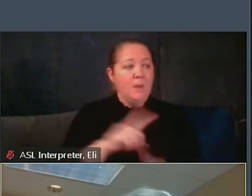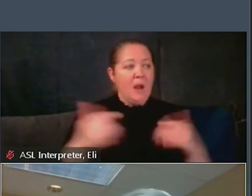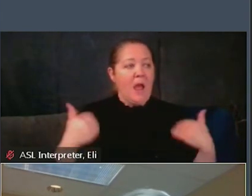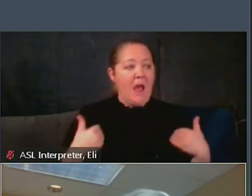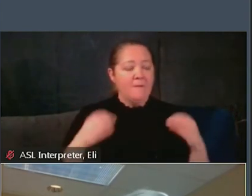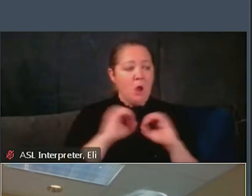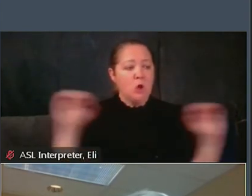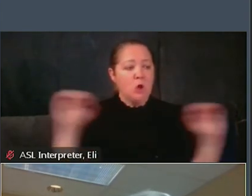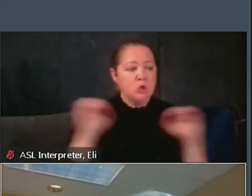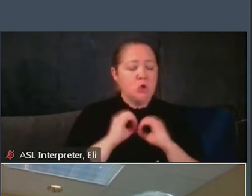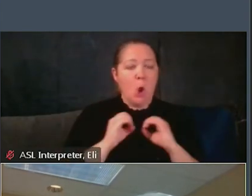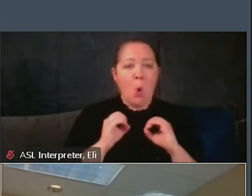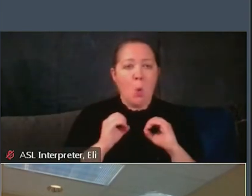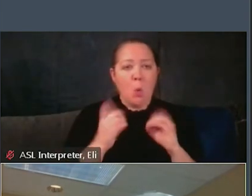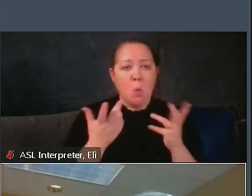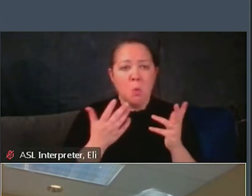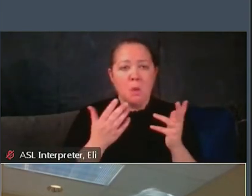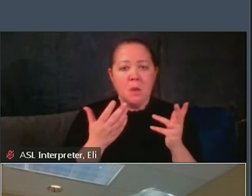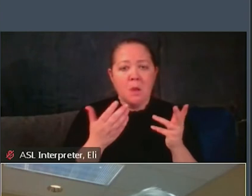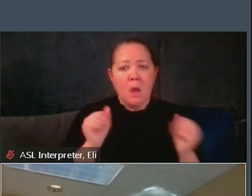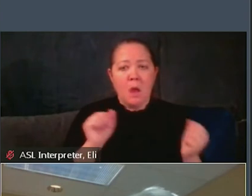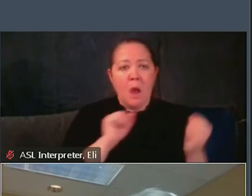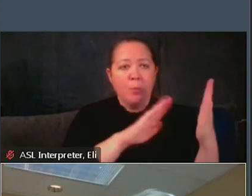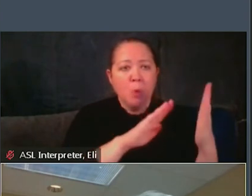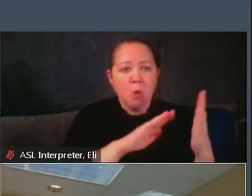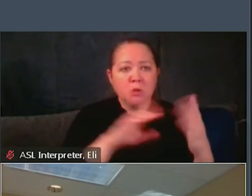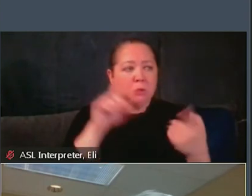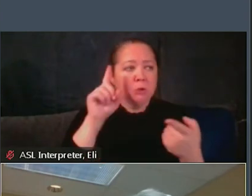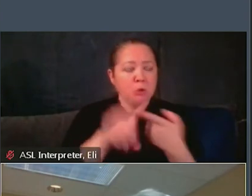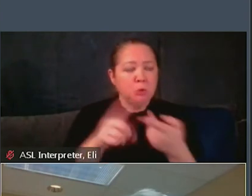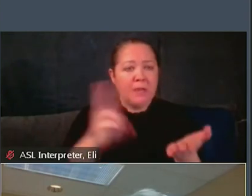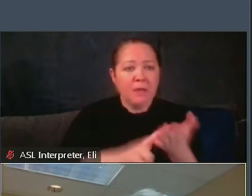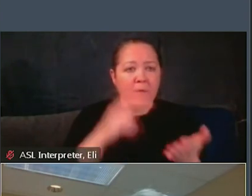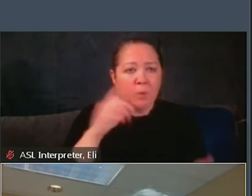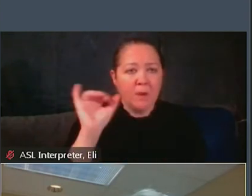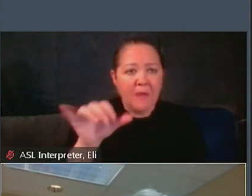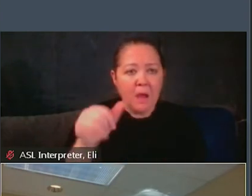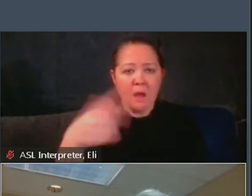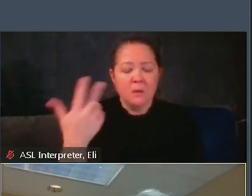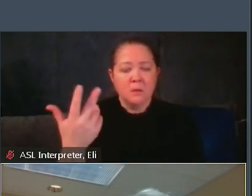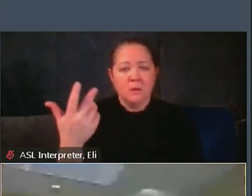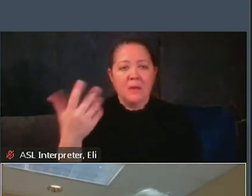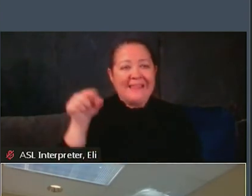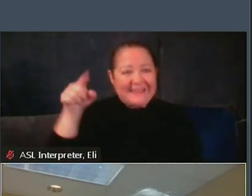up as a person to record. So that's, that is the reason I submitted that these are the people we